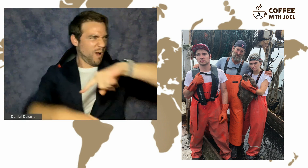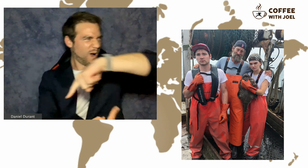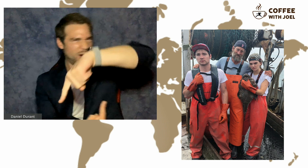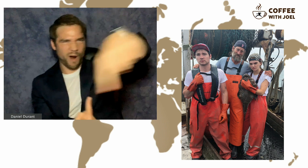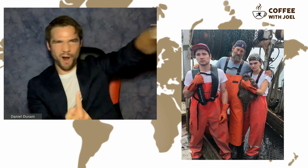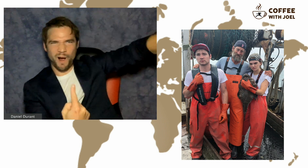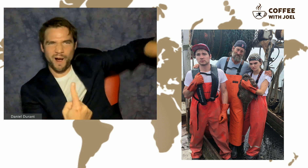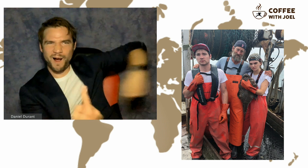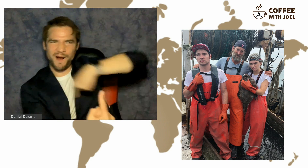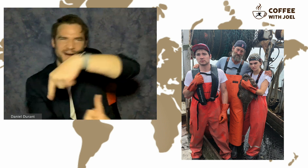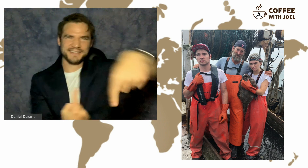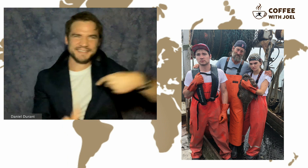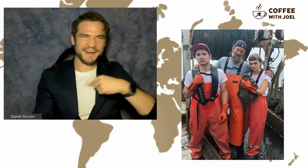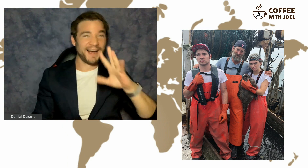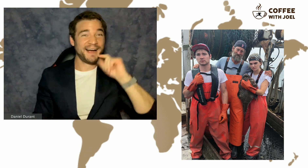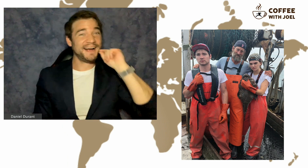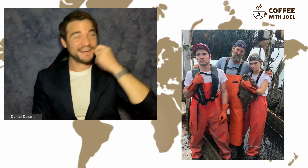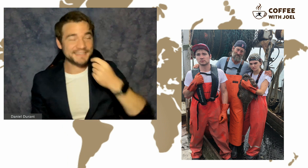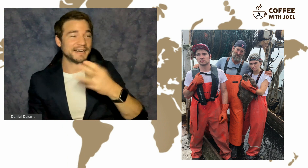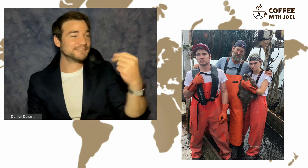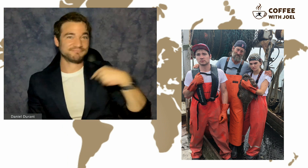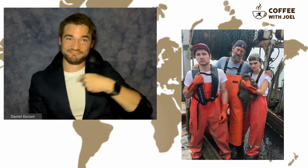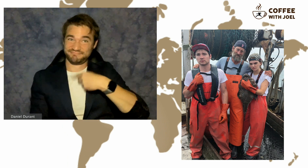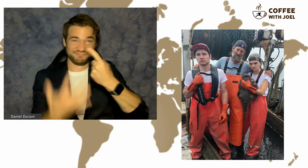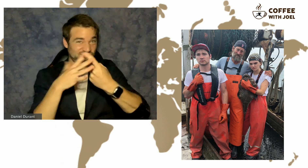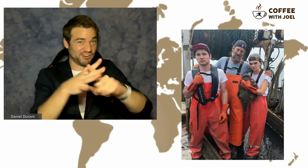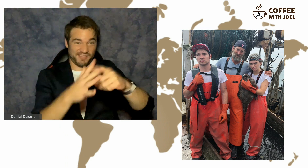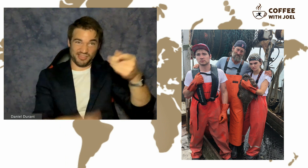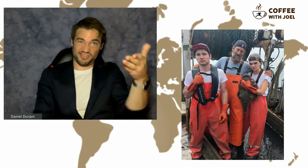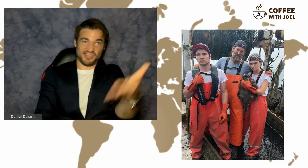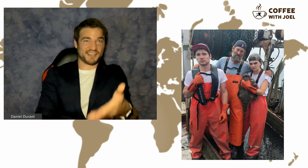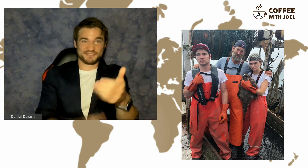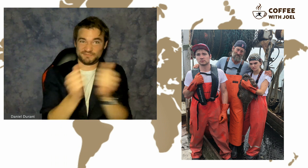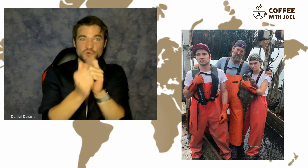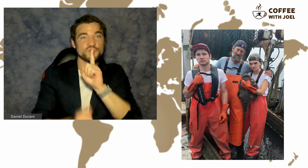with the water all around us. It was awesome, and we started there